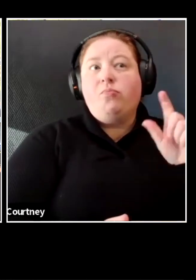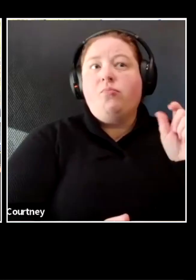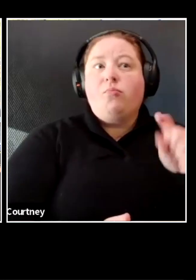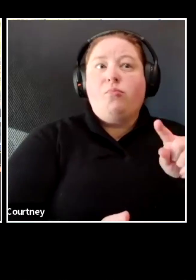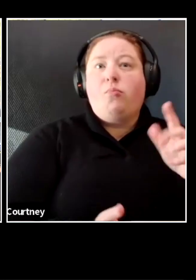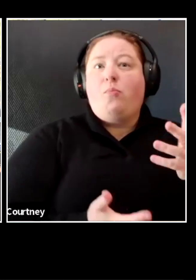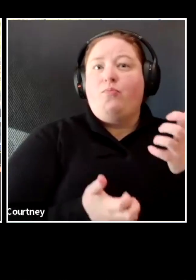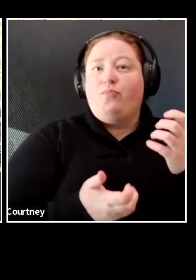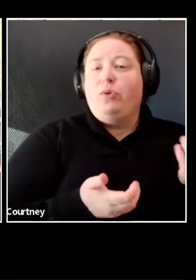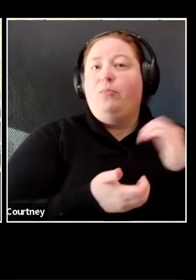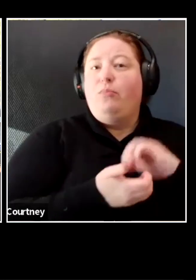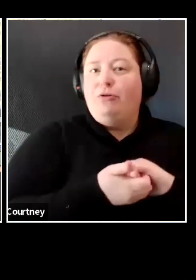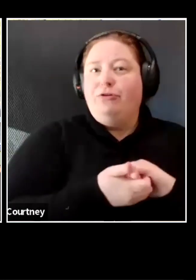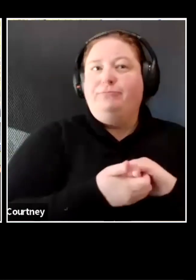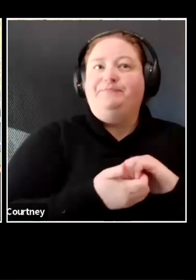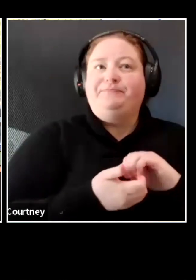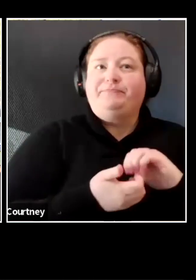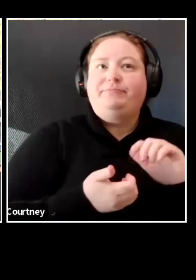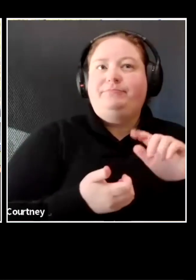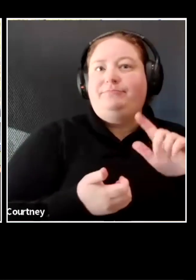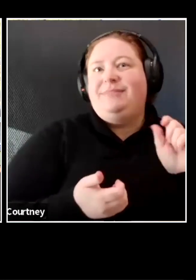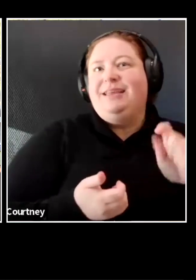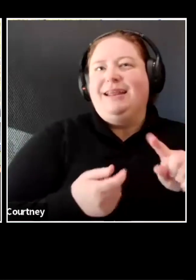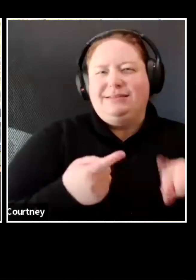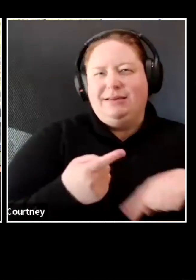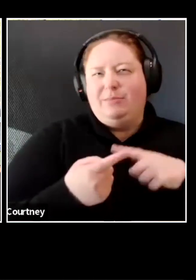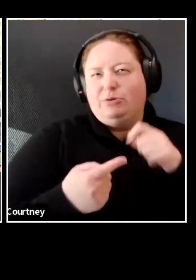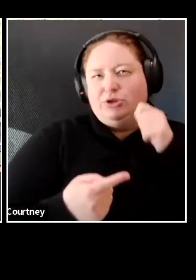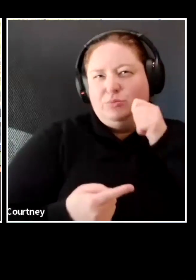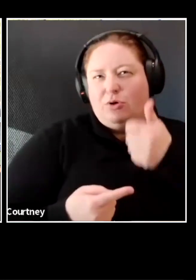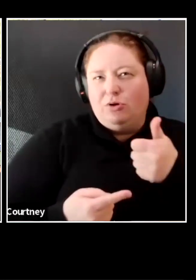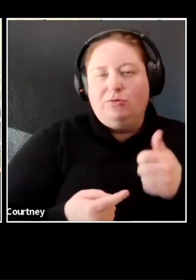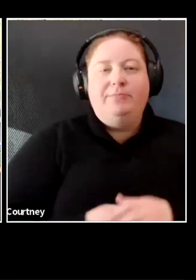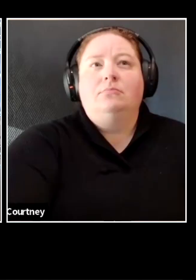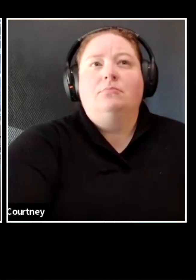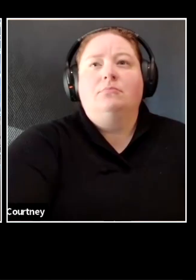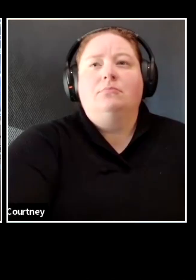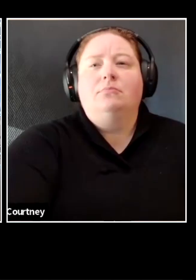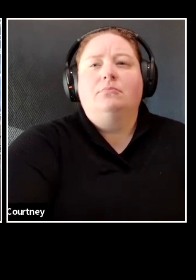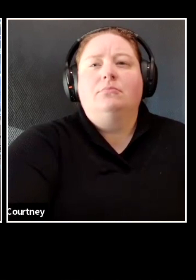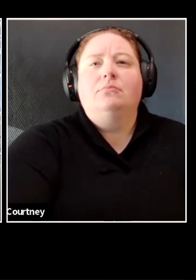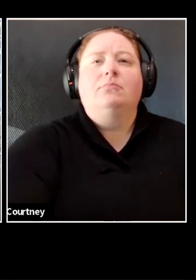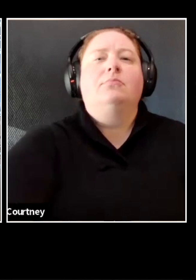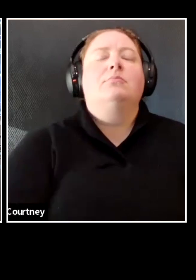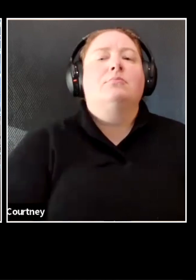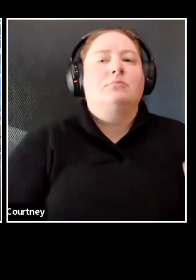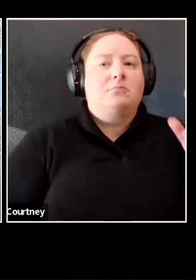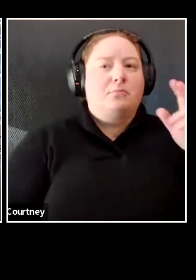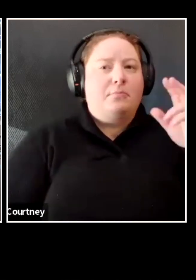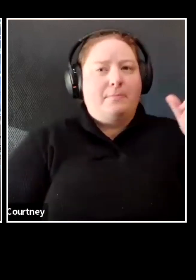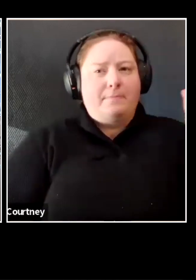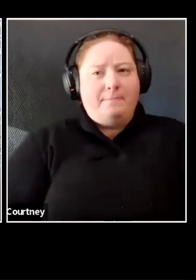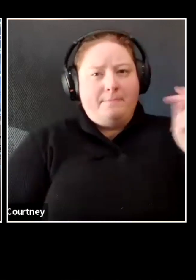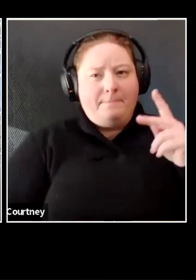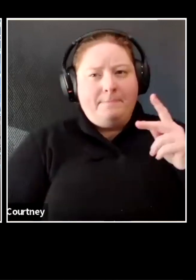tomorrow. Well at least raising the question. I don't know about answering it. So, so the idea is